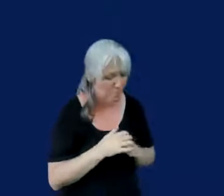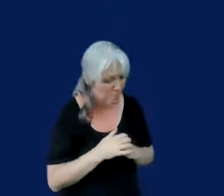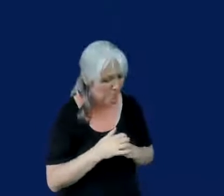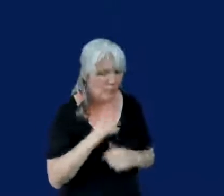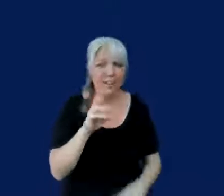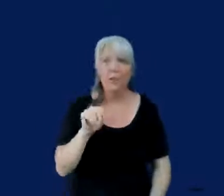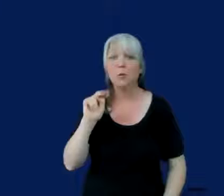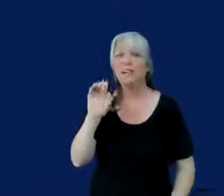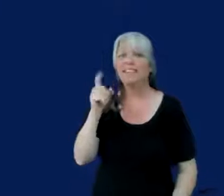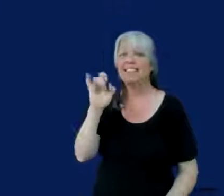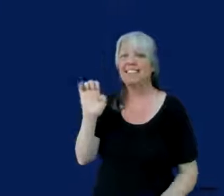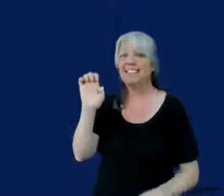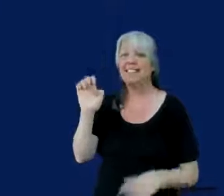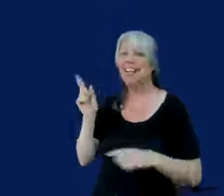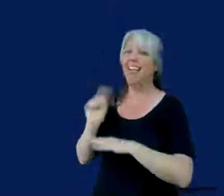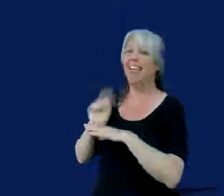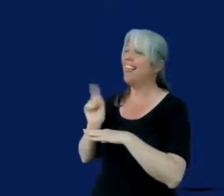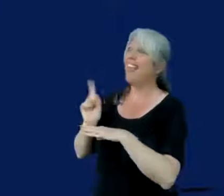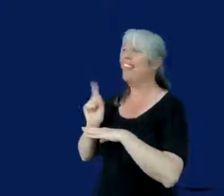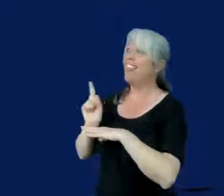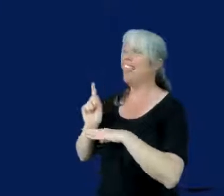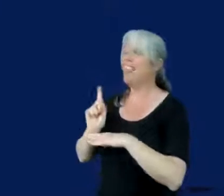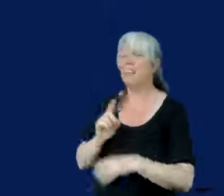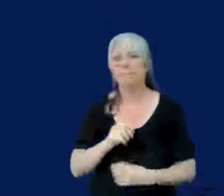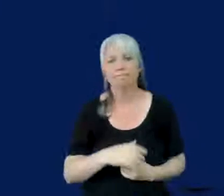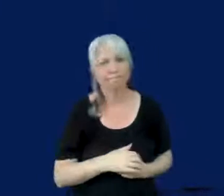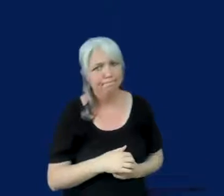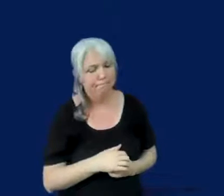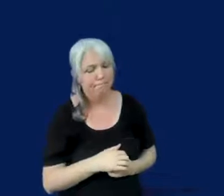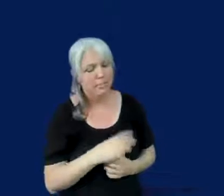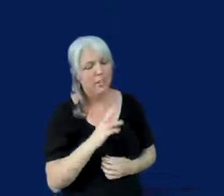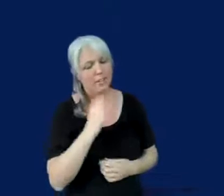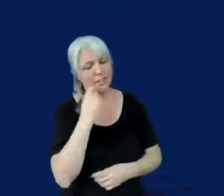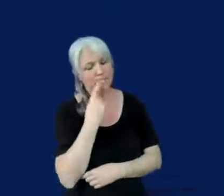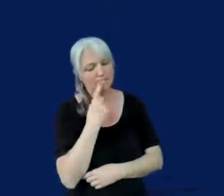Winn-Dixie wagged his tail. “Well,” the preacher said.